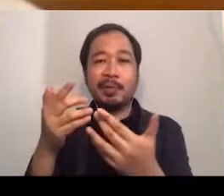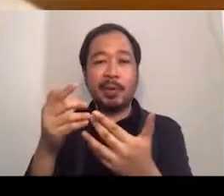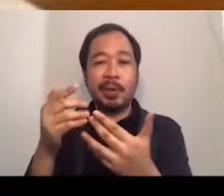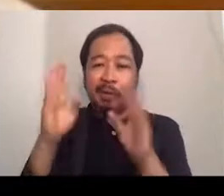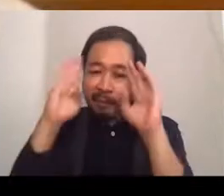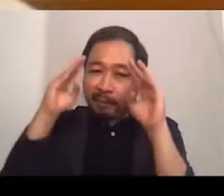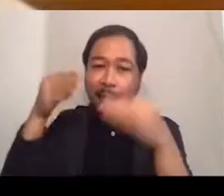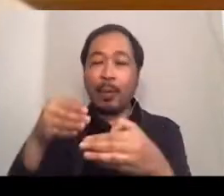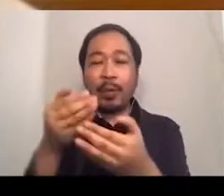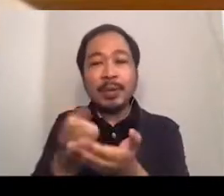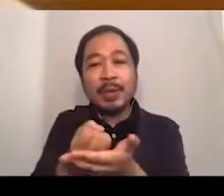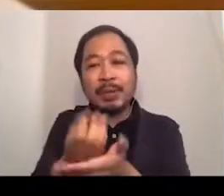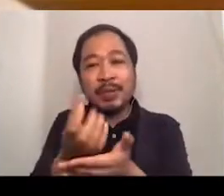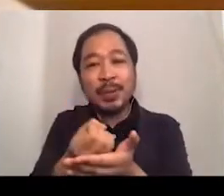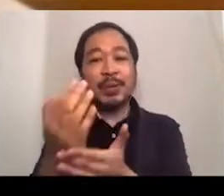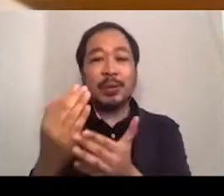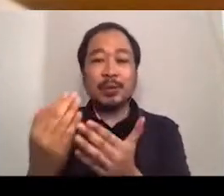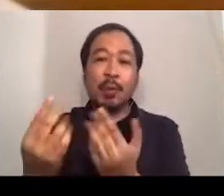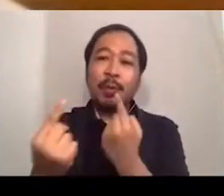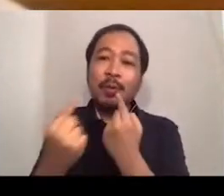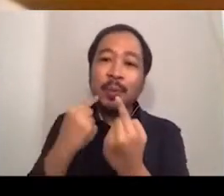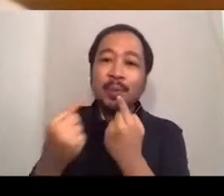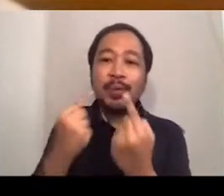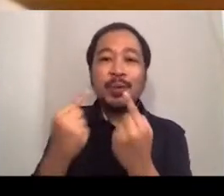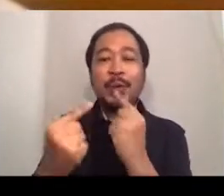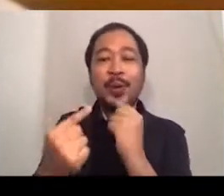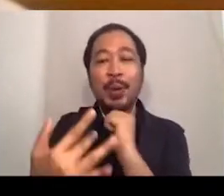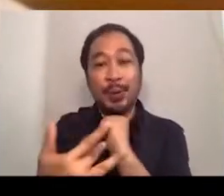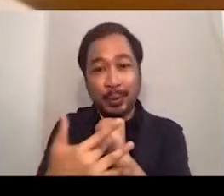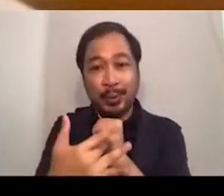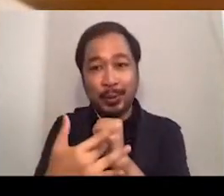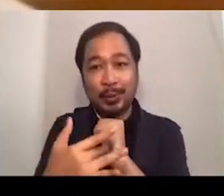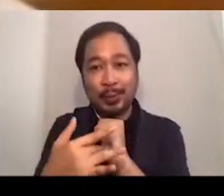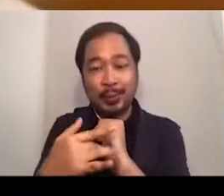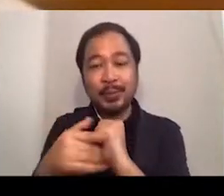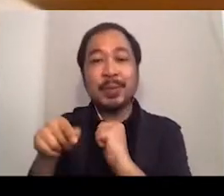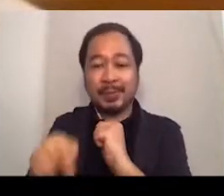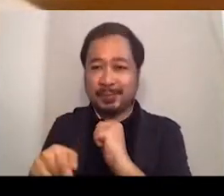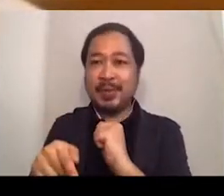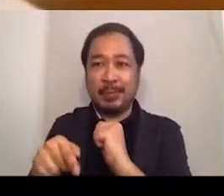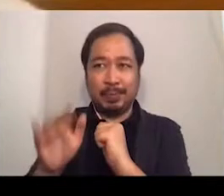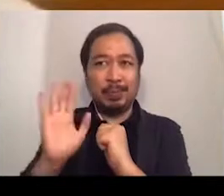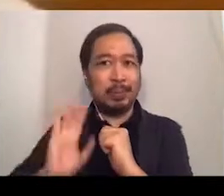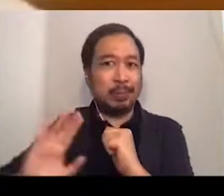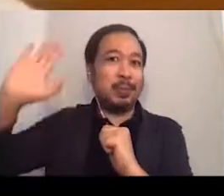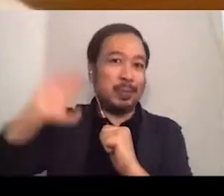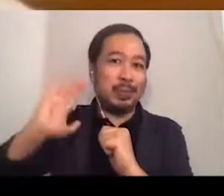It is the oldest international organization established in 1865